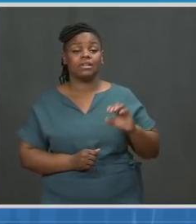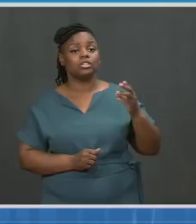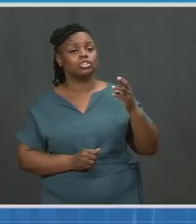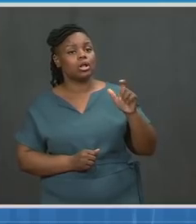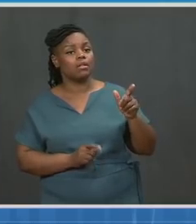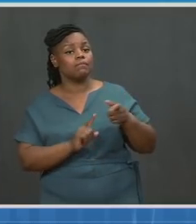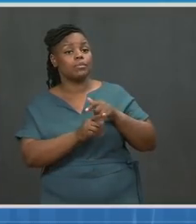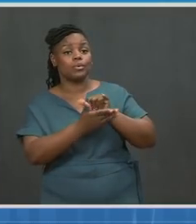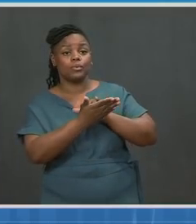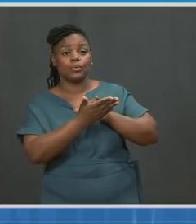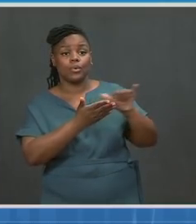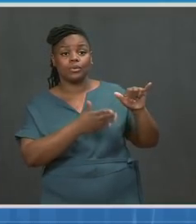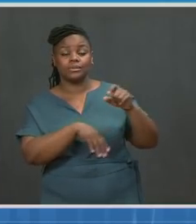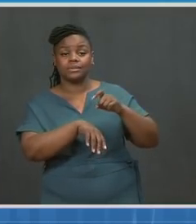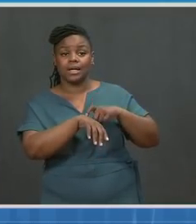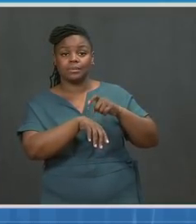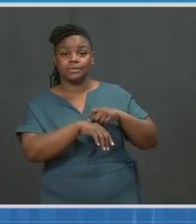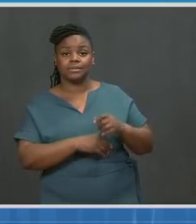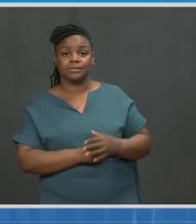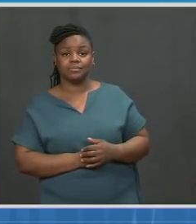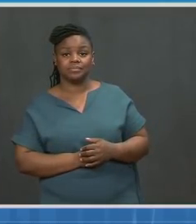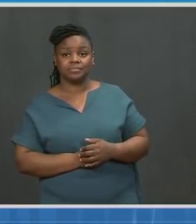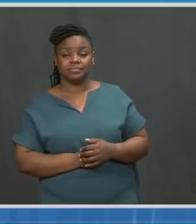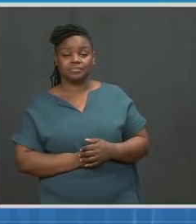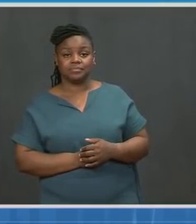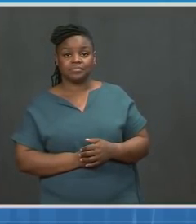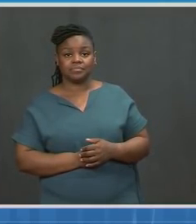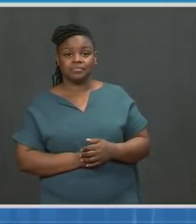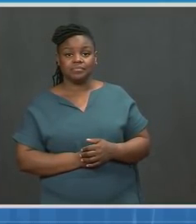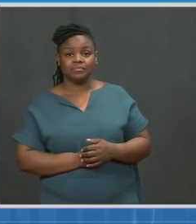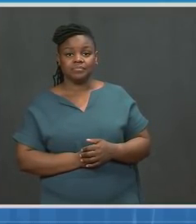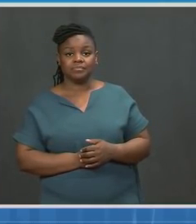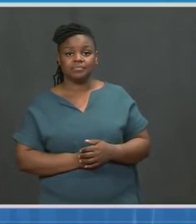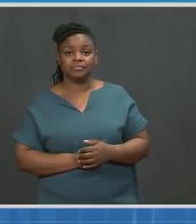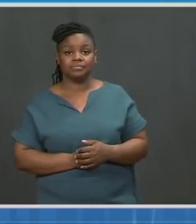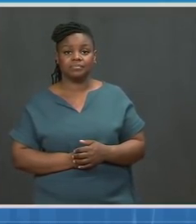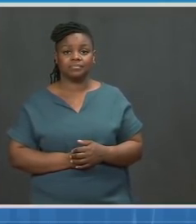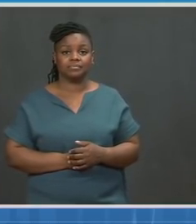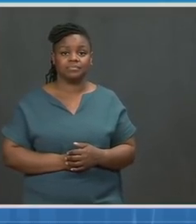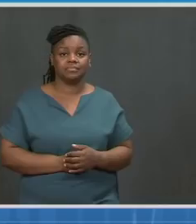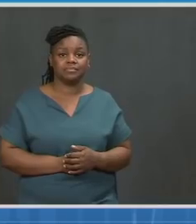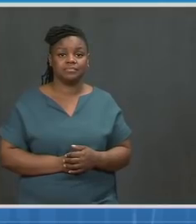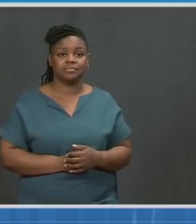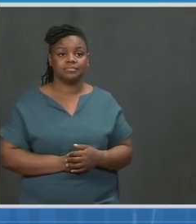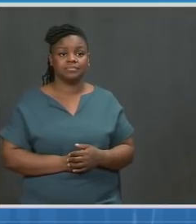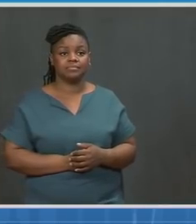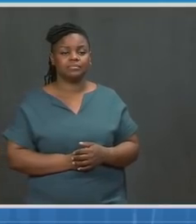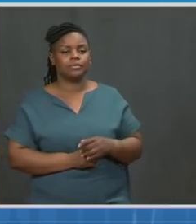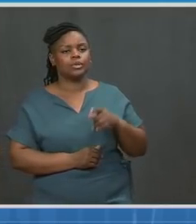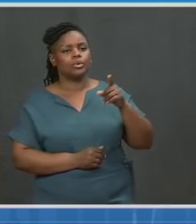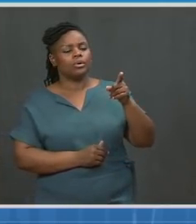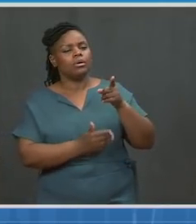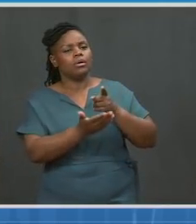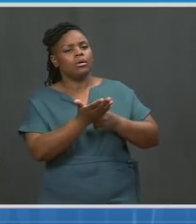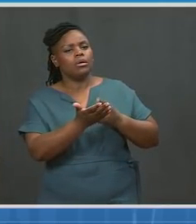The Press: Thank you for doing this call. This is for Dr. Walensky. Dr. Walensky, you talk about small- and medium-sized gatherings,